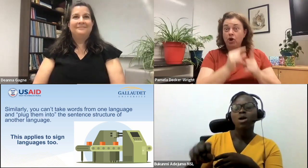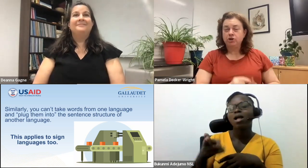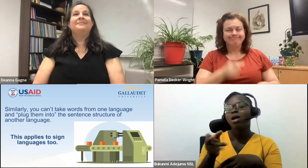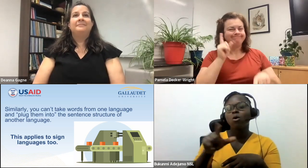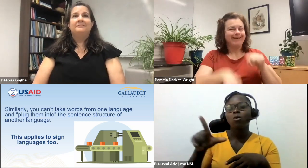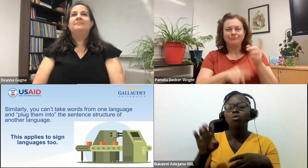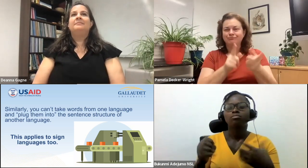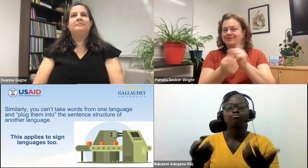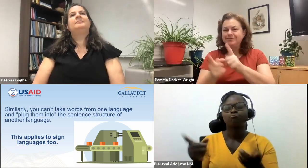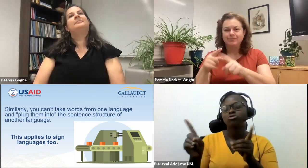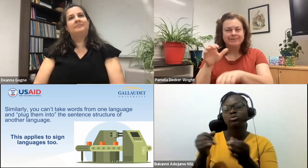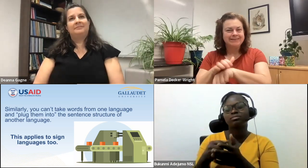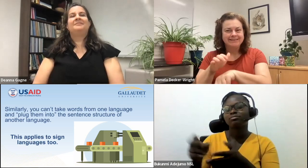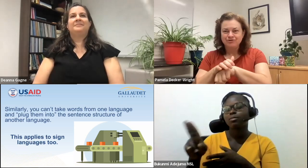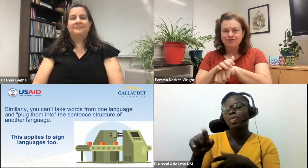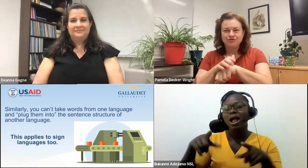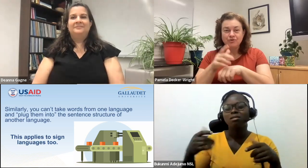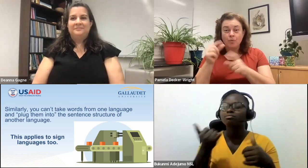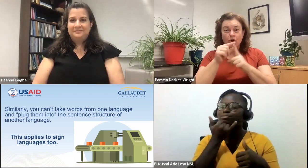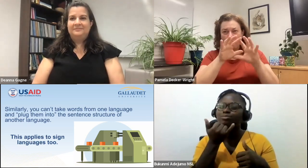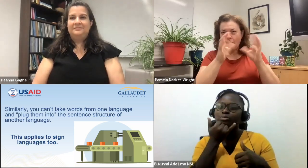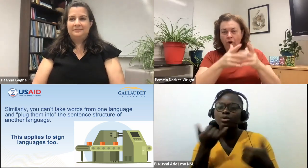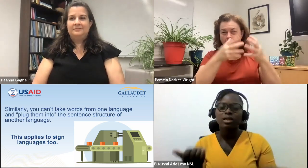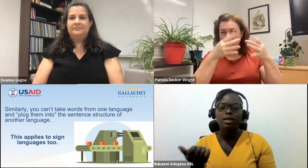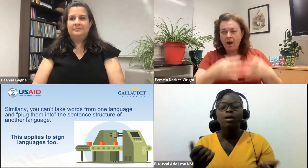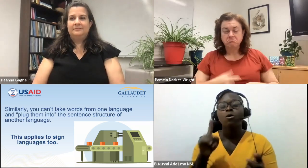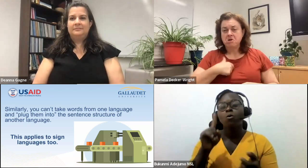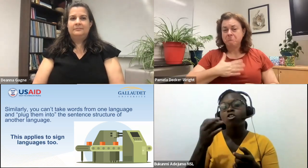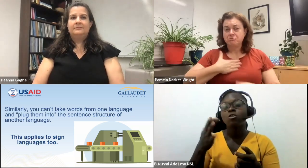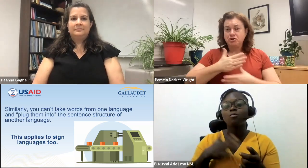untranslatable terms. You cannot change from one to another language.